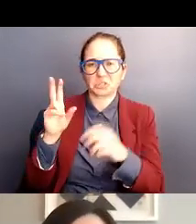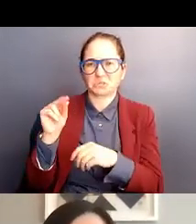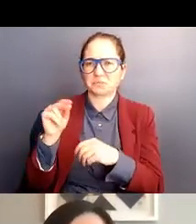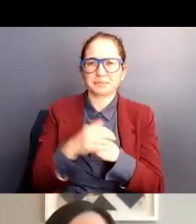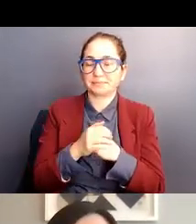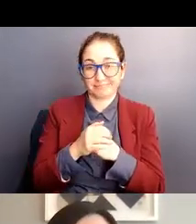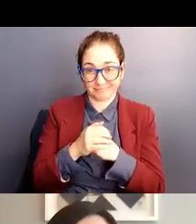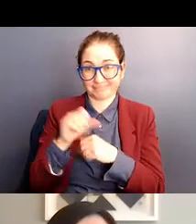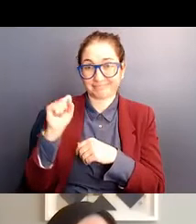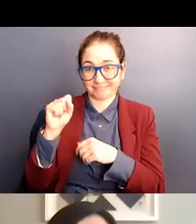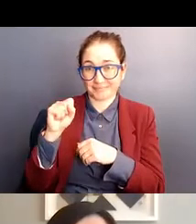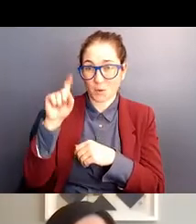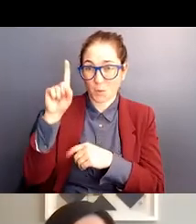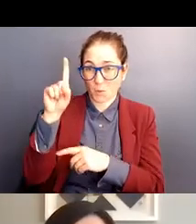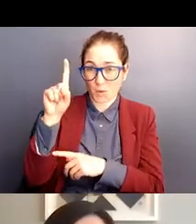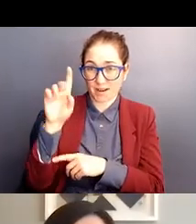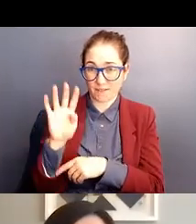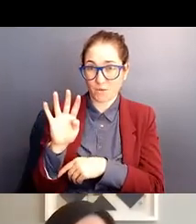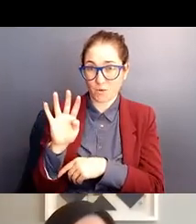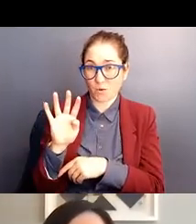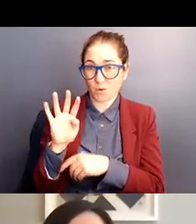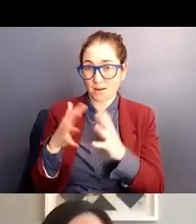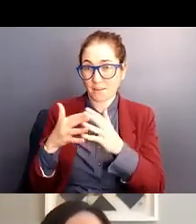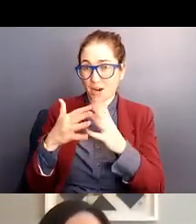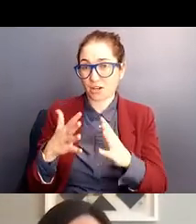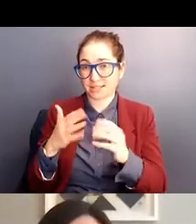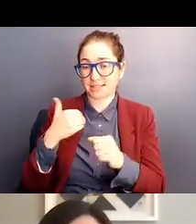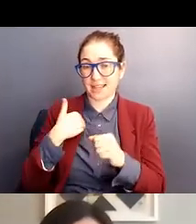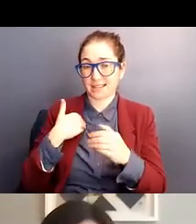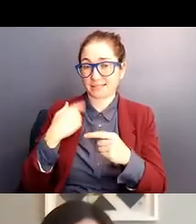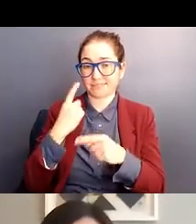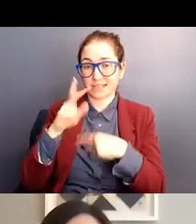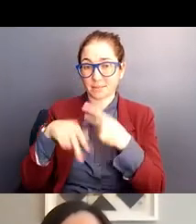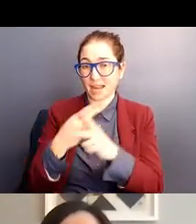in four Americans has some type of disability. So nearly 25% of